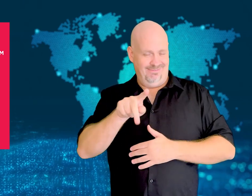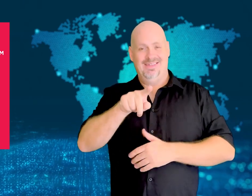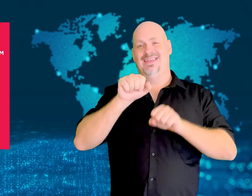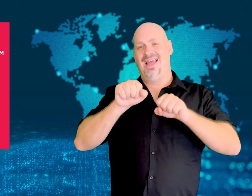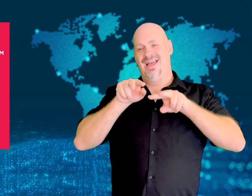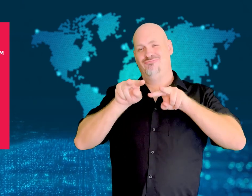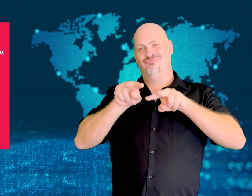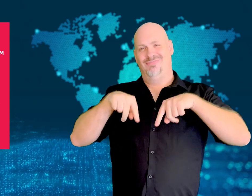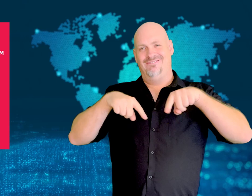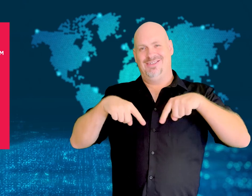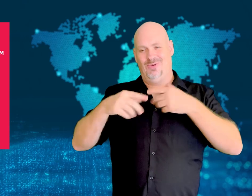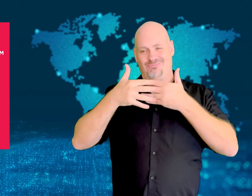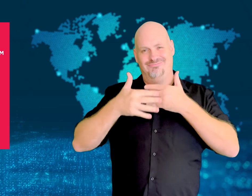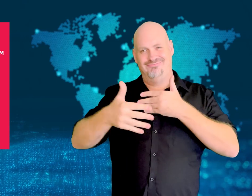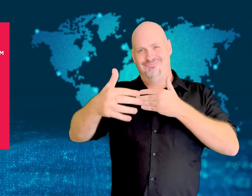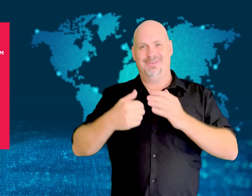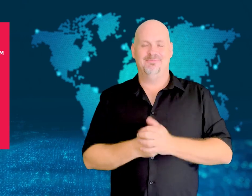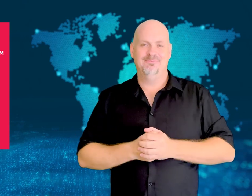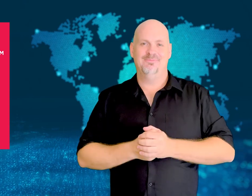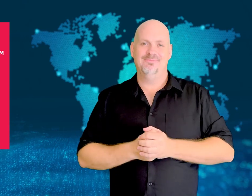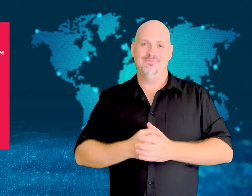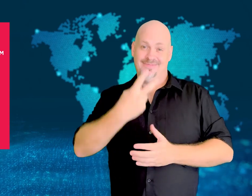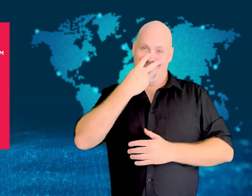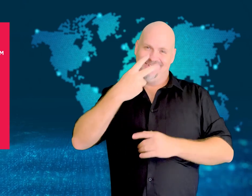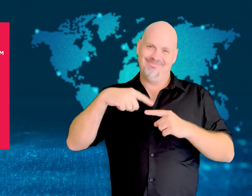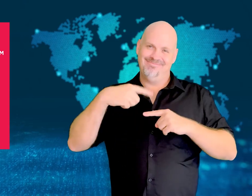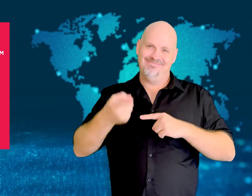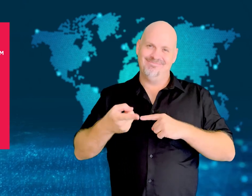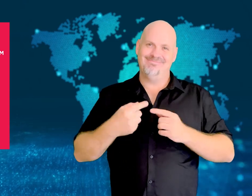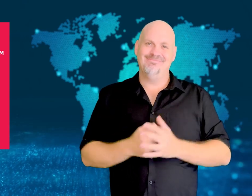to get new video updates! See you next time!